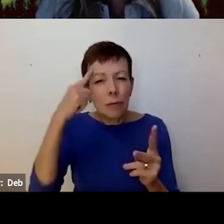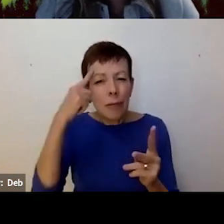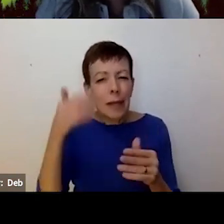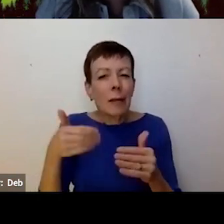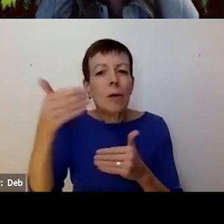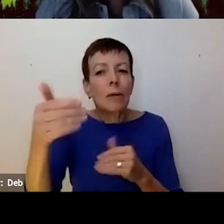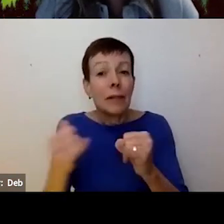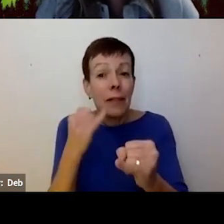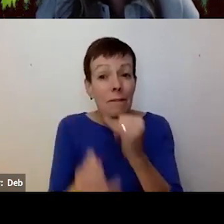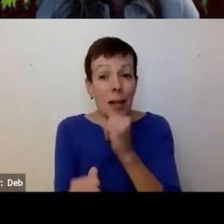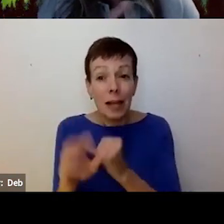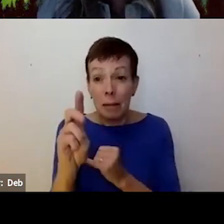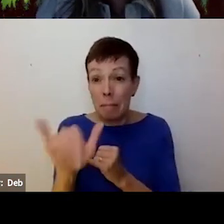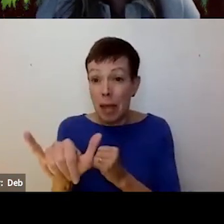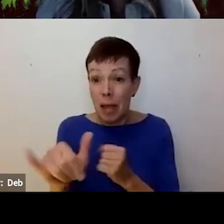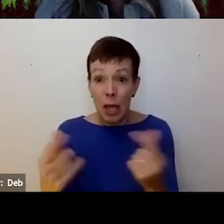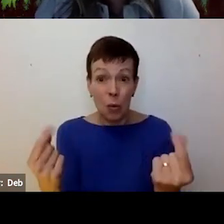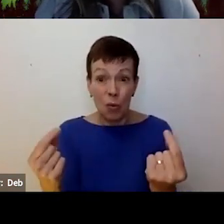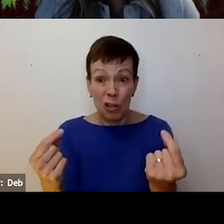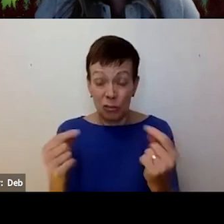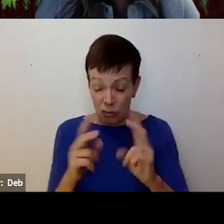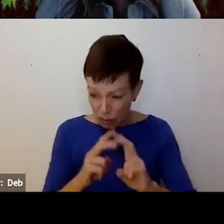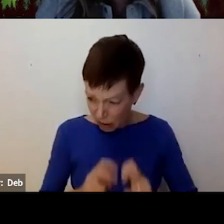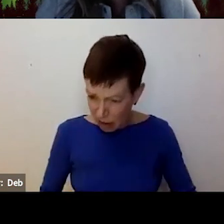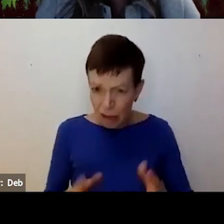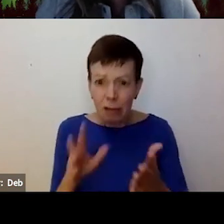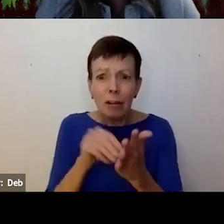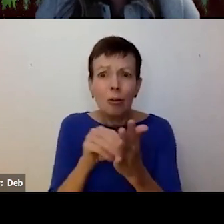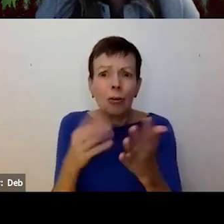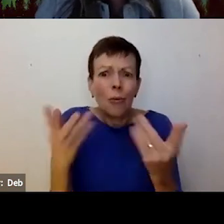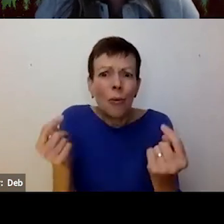other ways in which we might gather, I would encourage other organizations